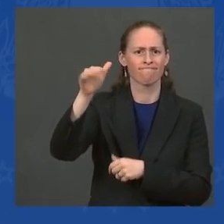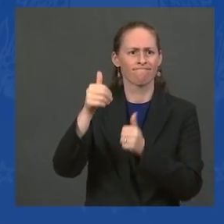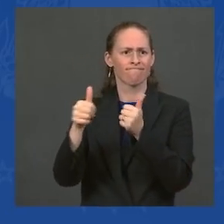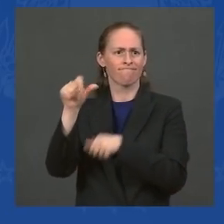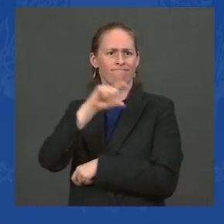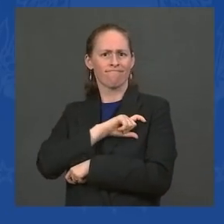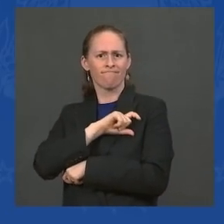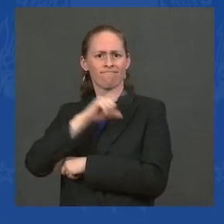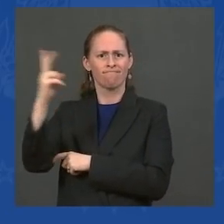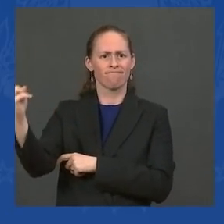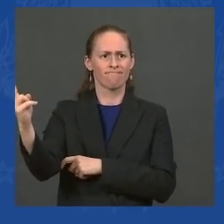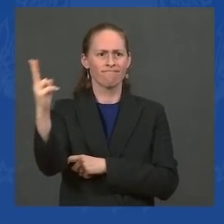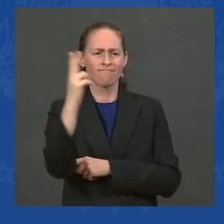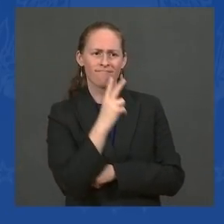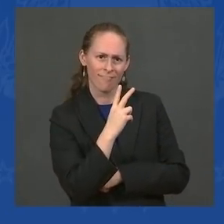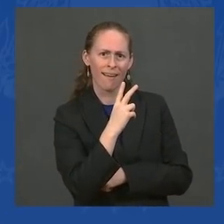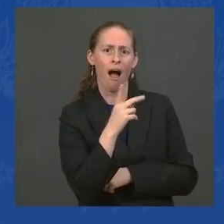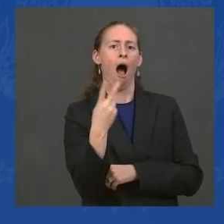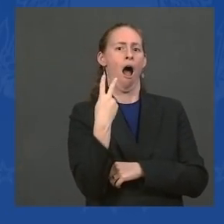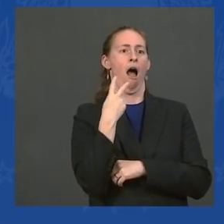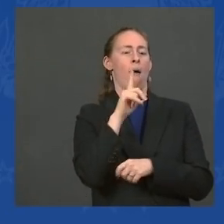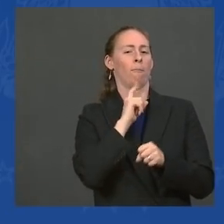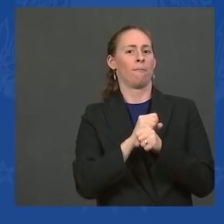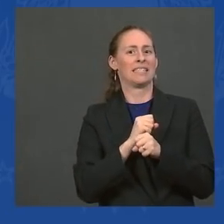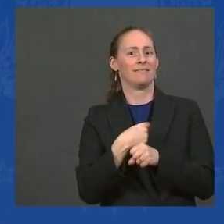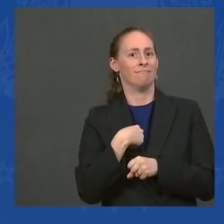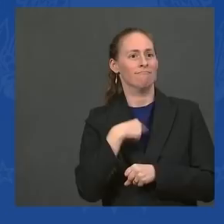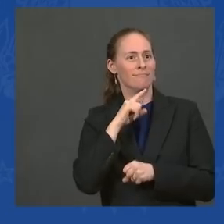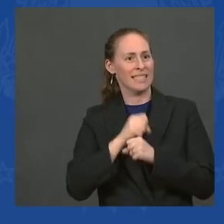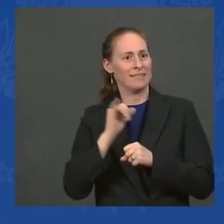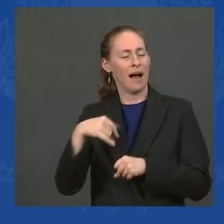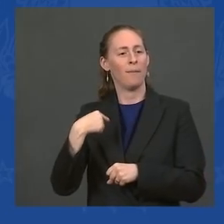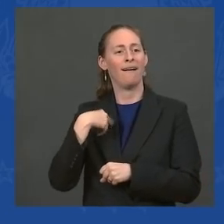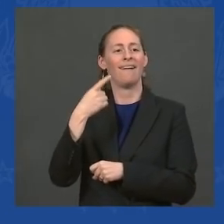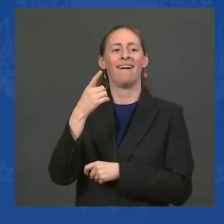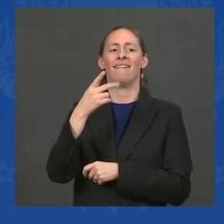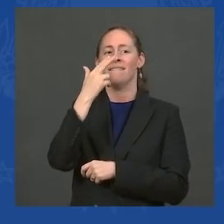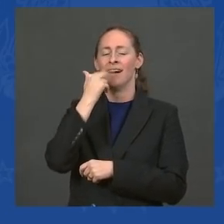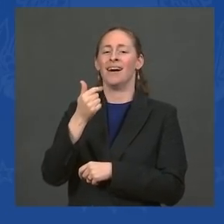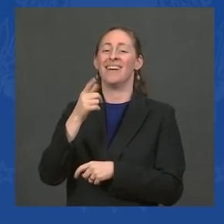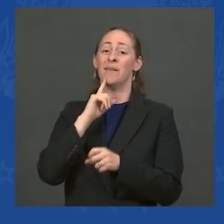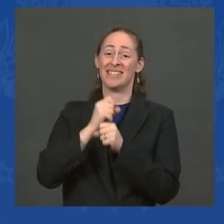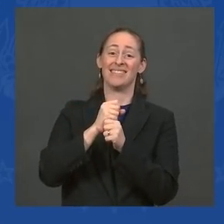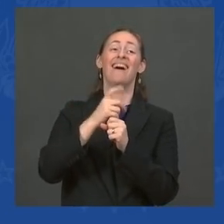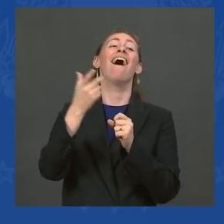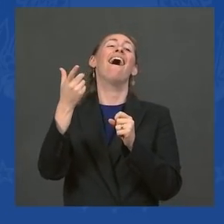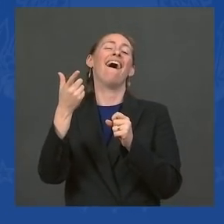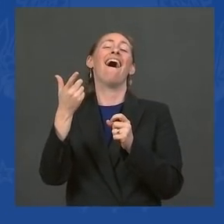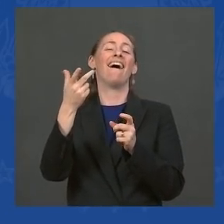But that old expression, "The apple doesn't fall far from the tree." Rosie, you've been an incredible leader